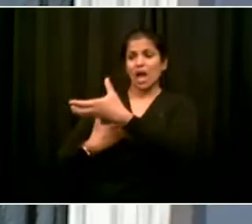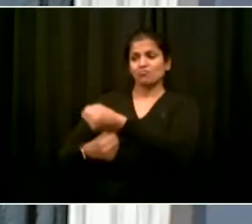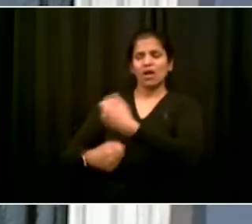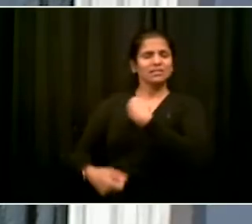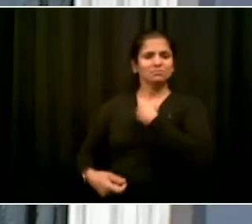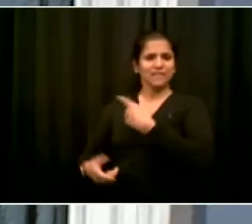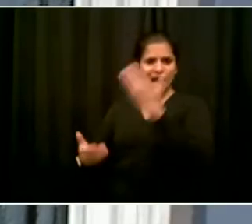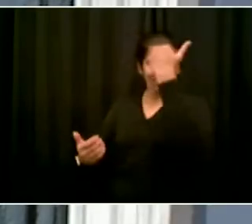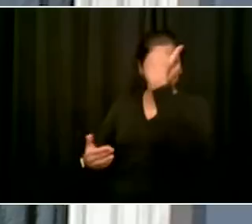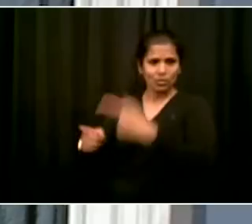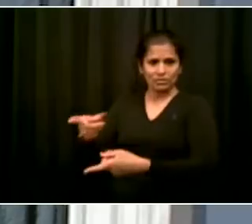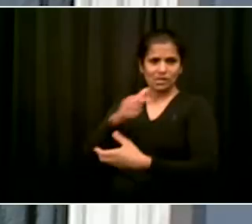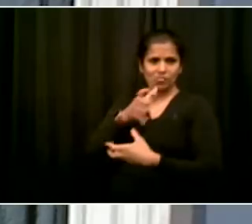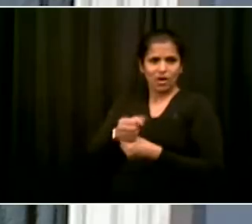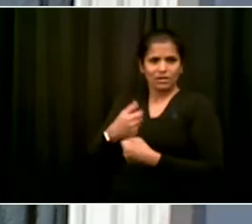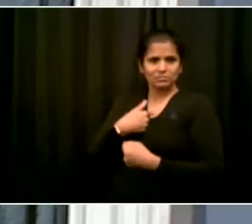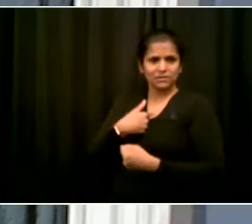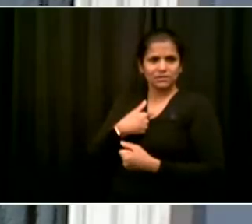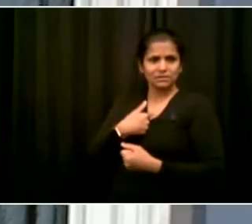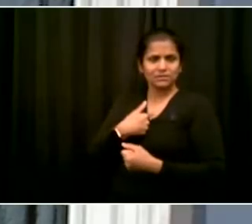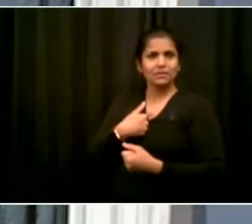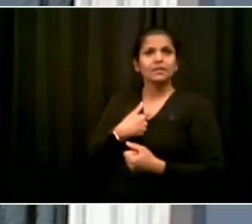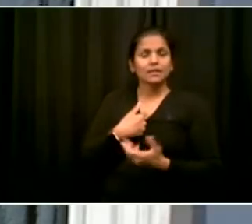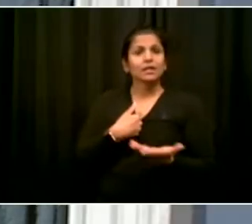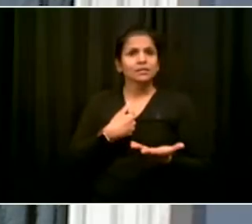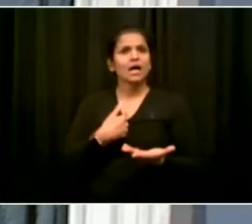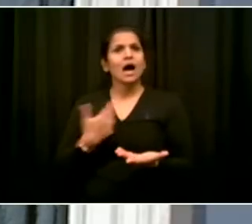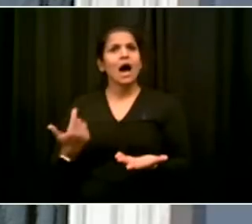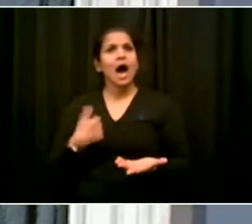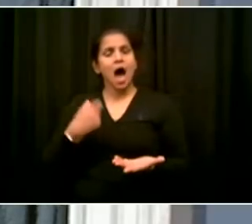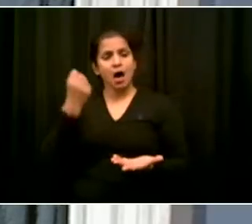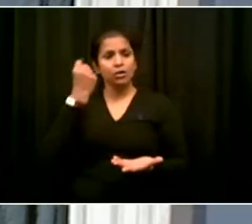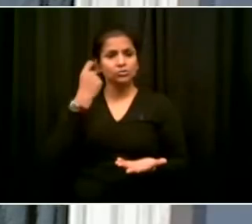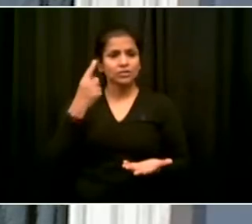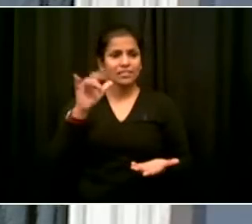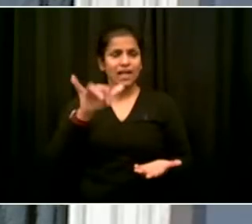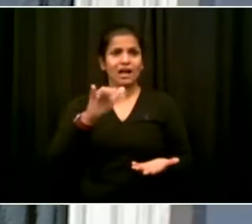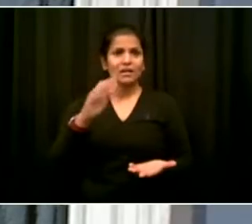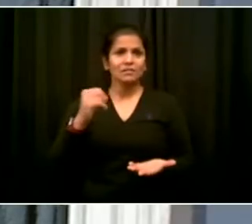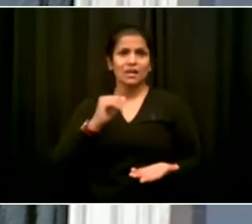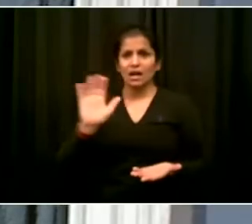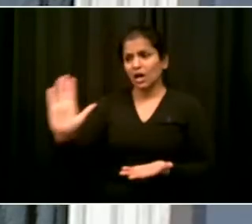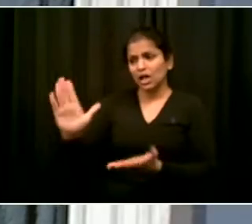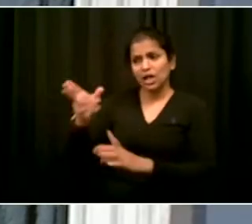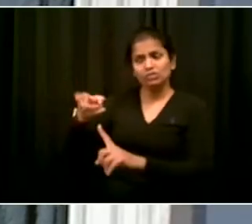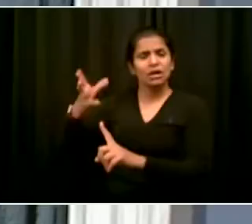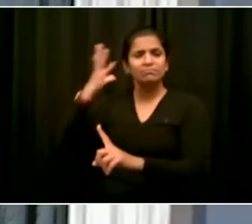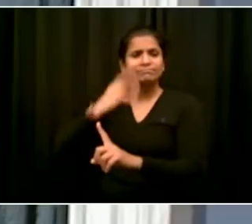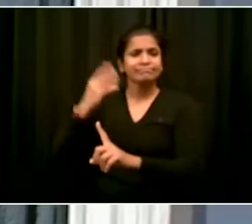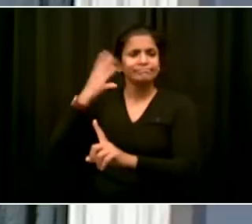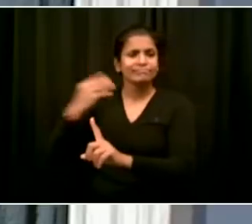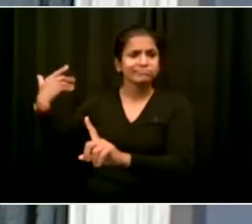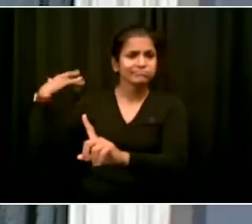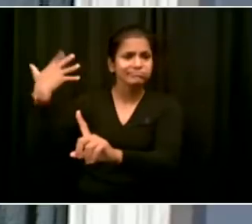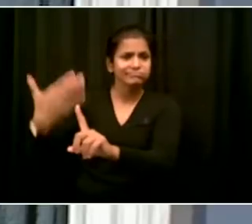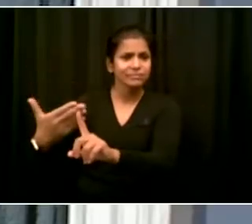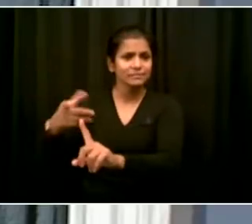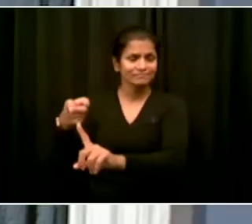MISTRUST THE COLORS MUCH OF THE DECISION- MAKING THAT HAPPENS,